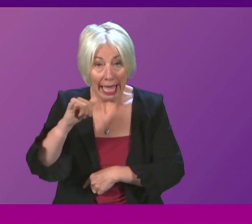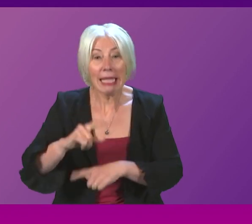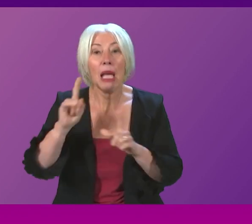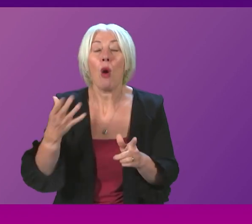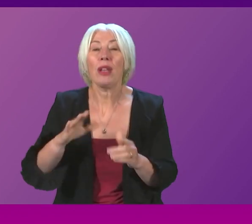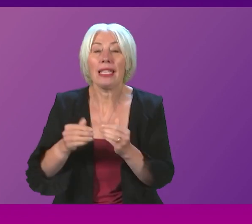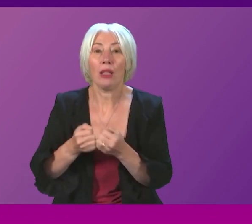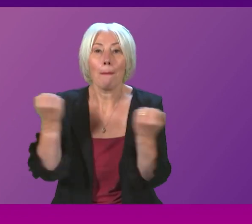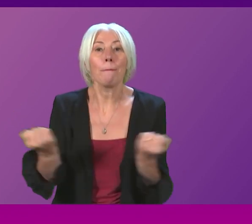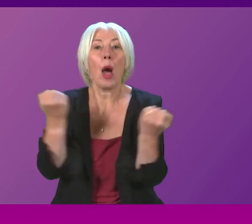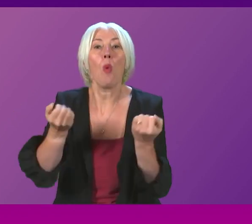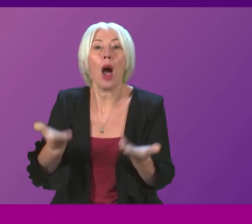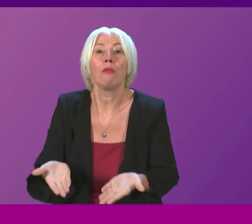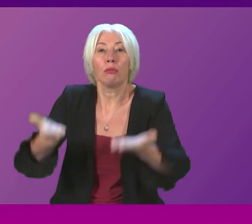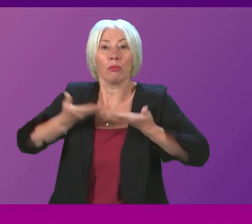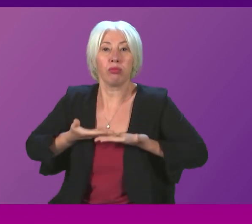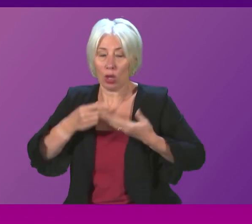Parliament to give effect to that.